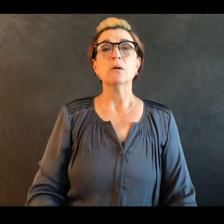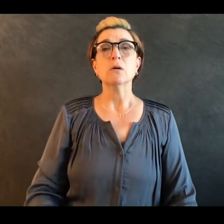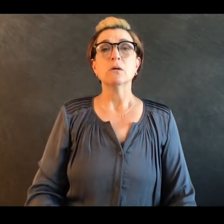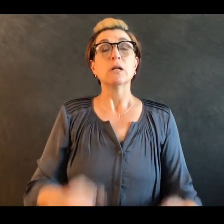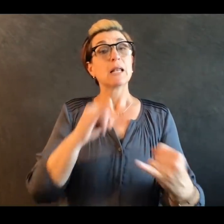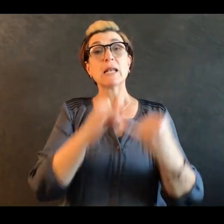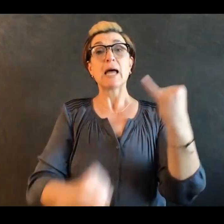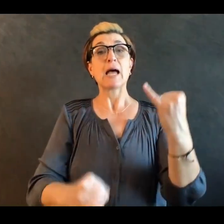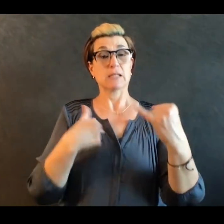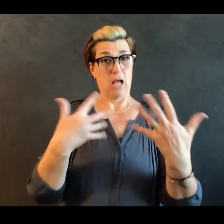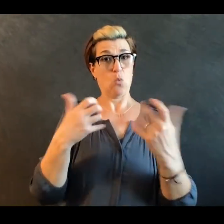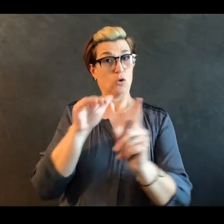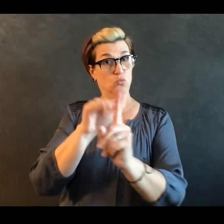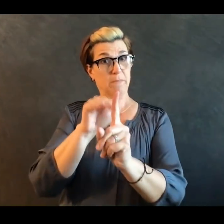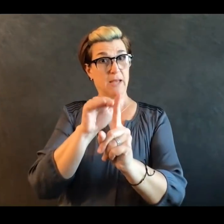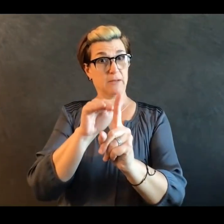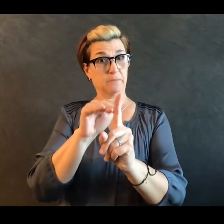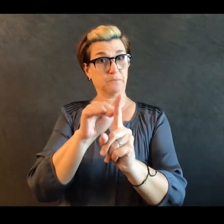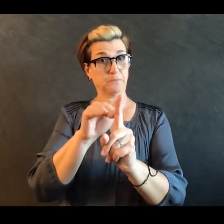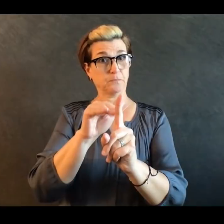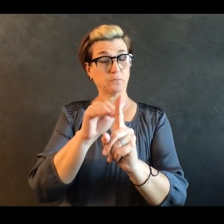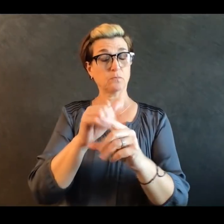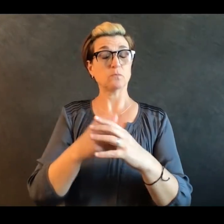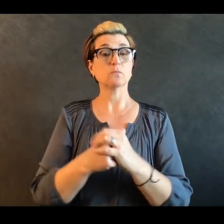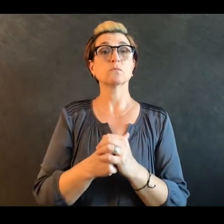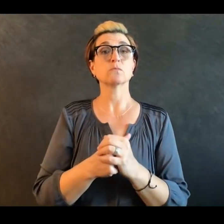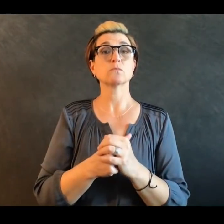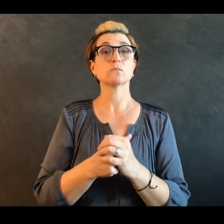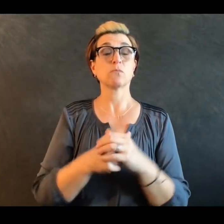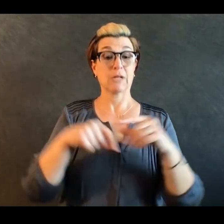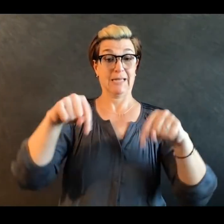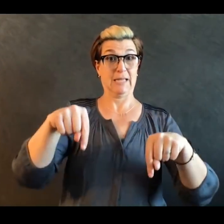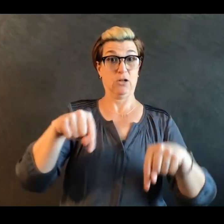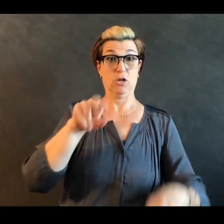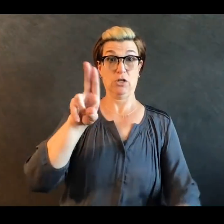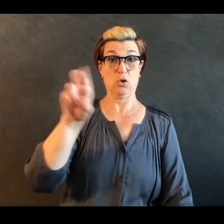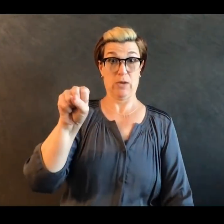of us have one more thing in the United States we have plenty of food for all of